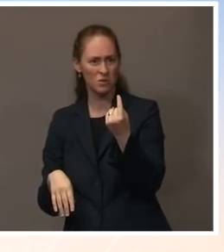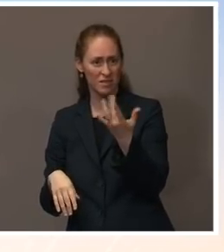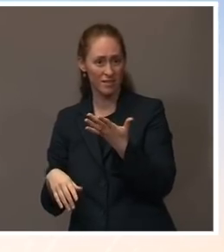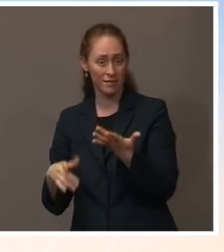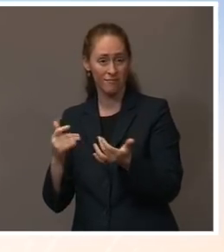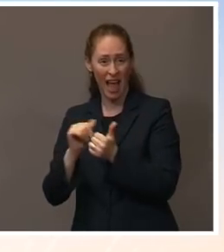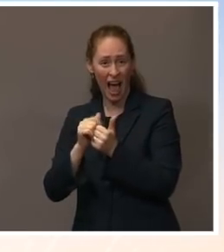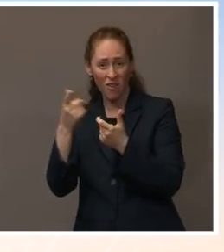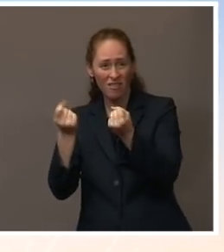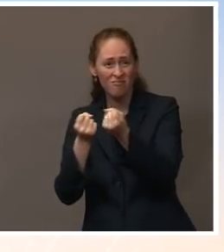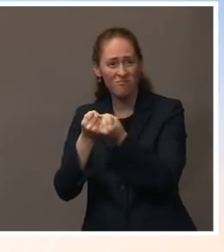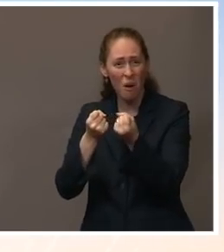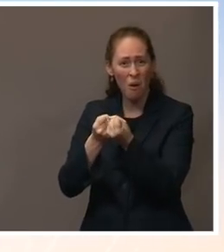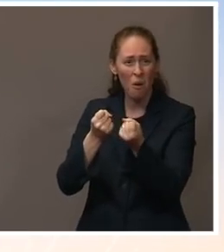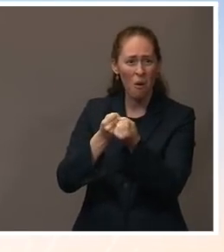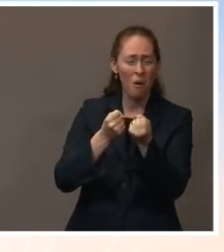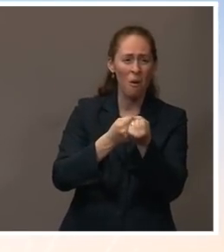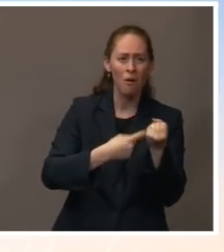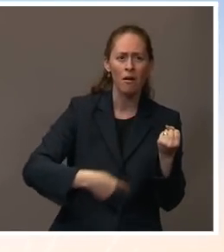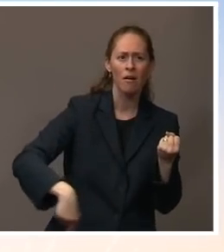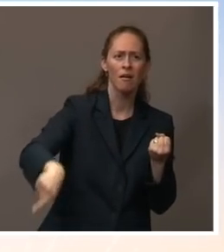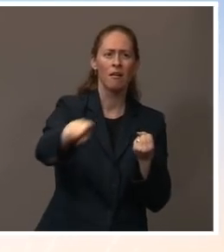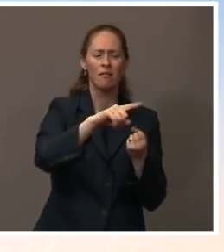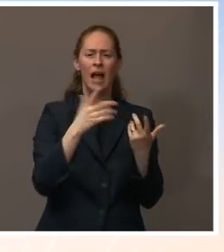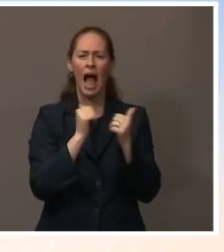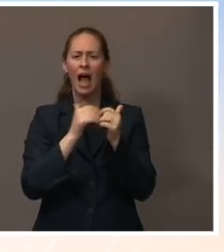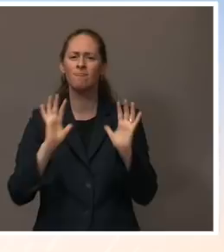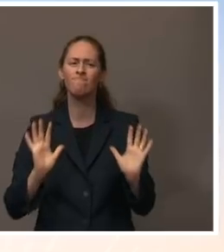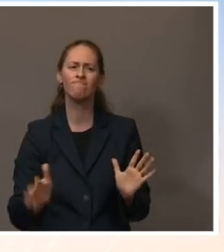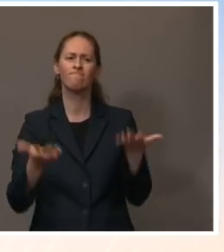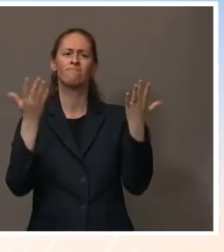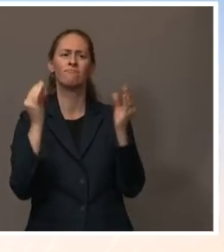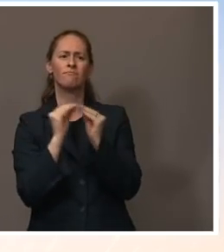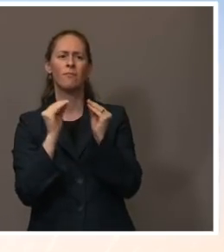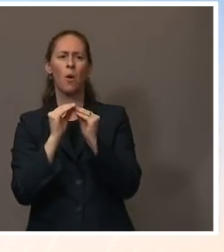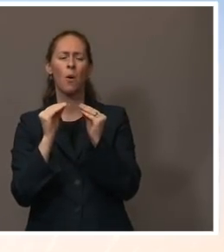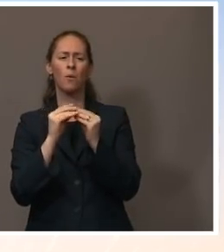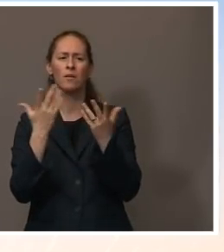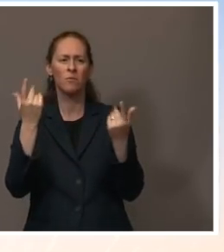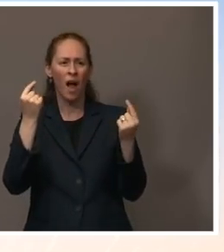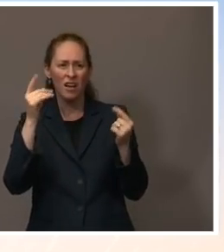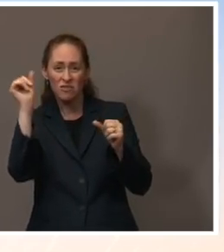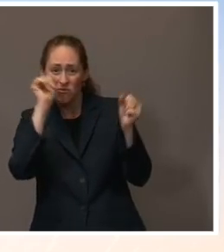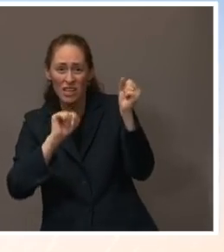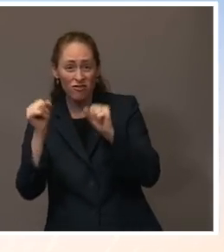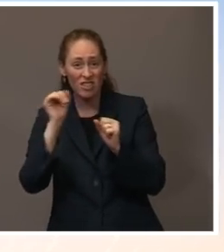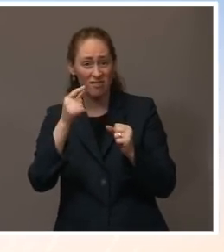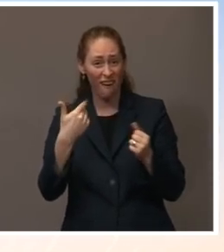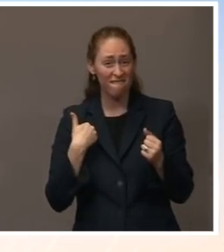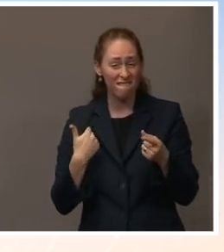as the administration plans their strategy to get vaccinations up? Ms. Psaki: Well, we -- we're not not focusing on those states.